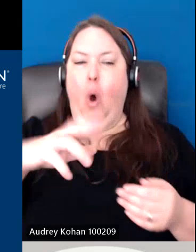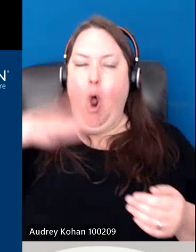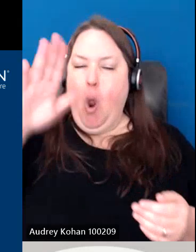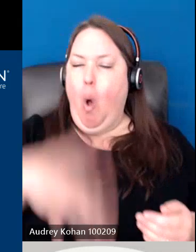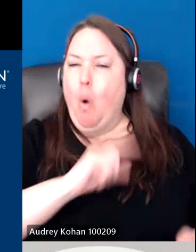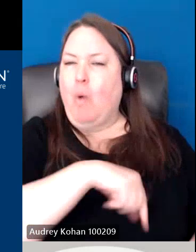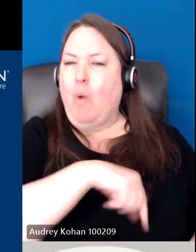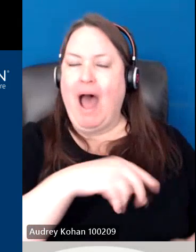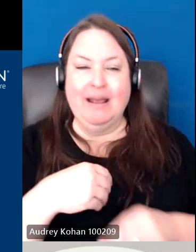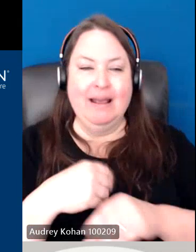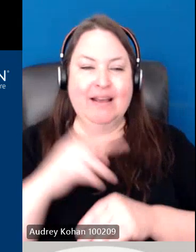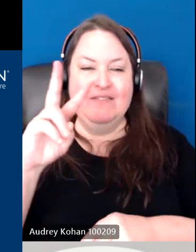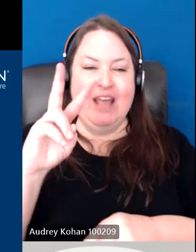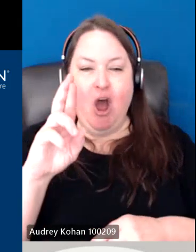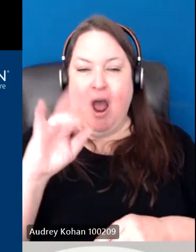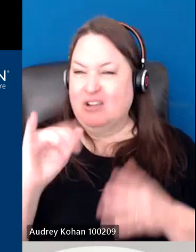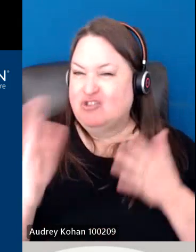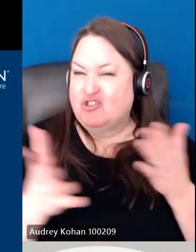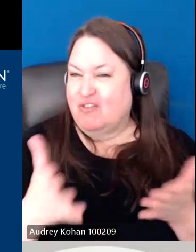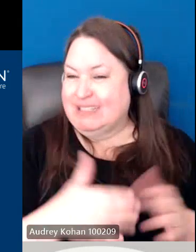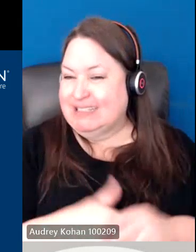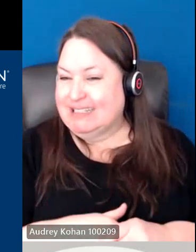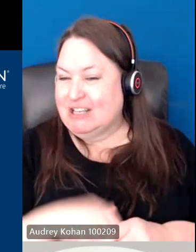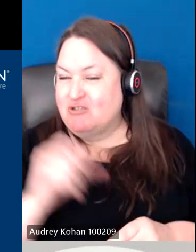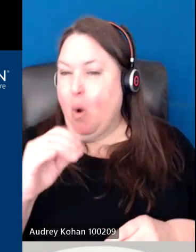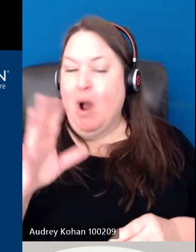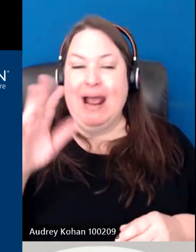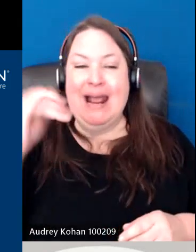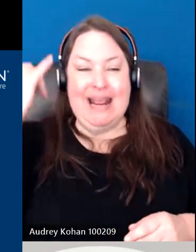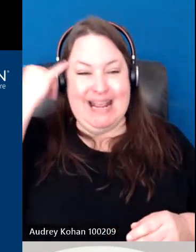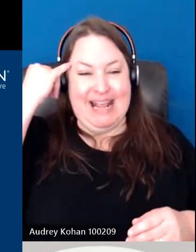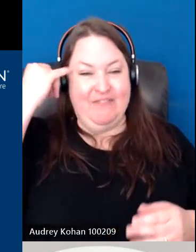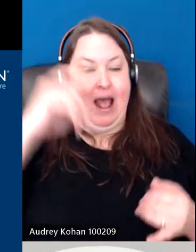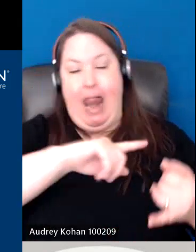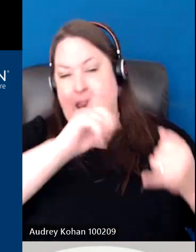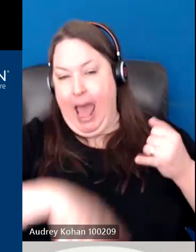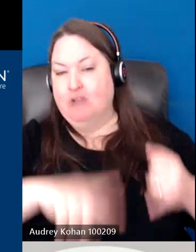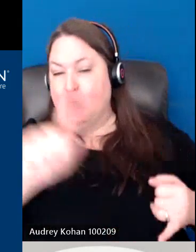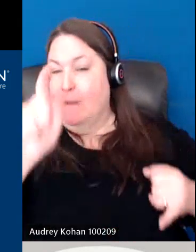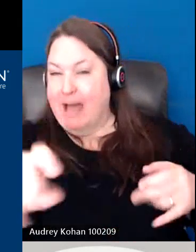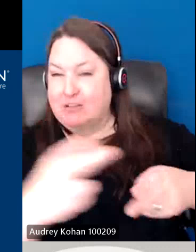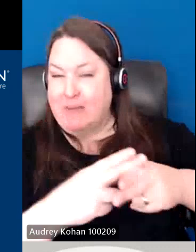remote interpreting services so if as a last resort you must temporarily rely on a child to